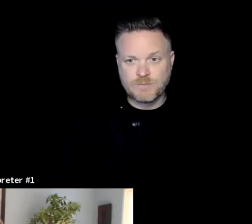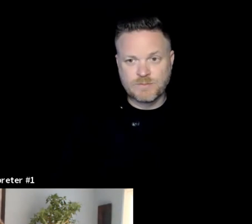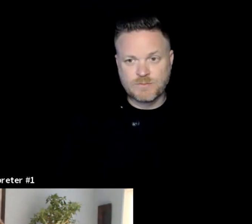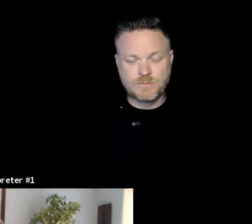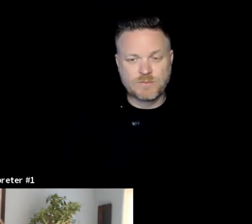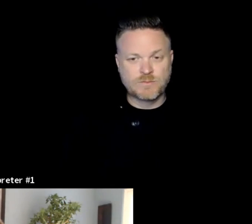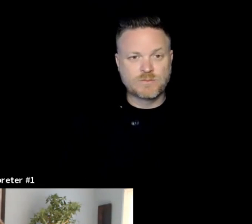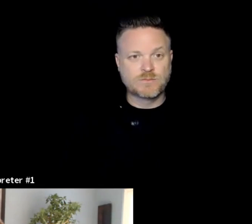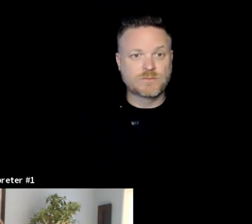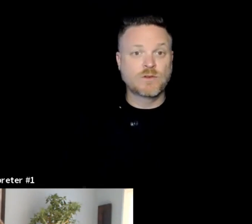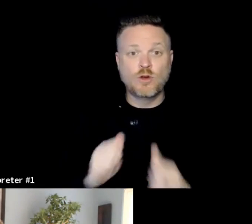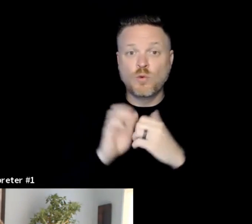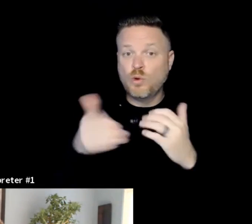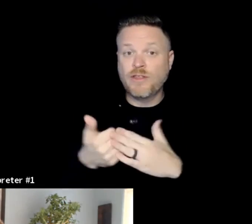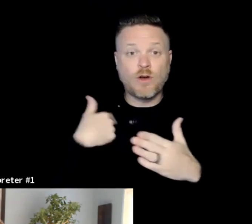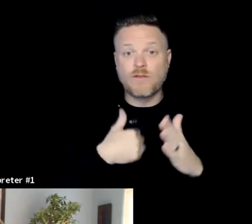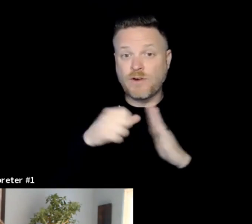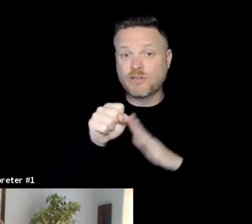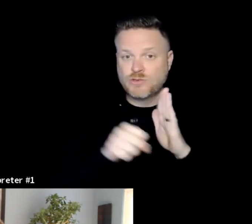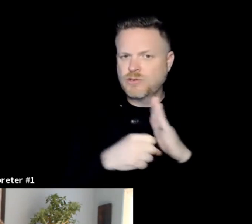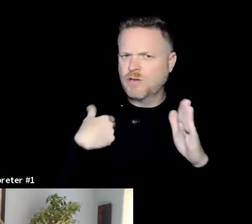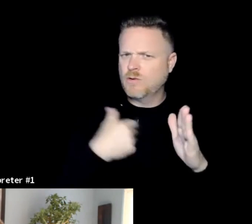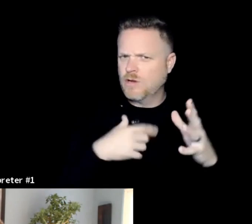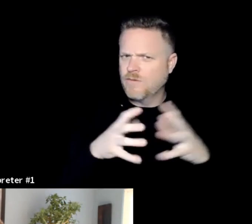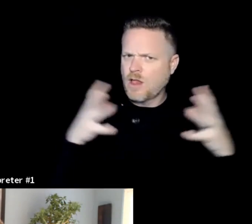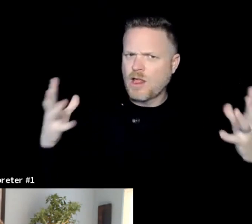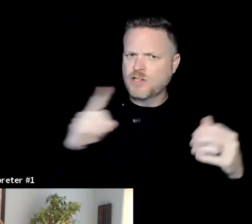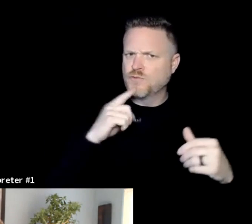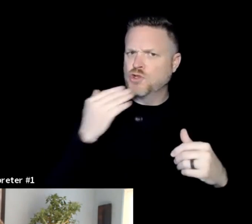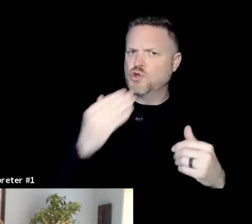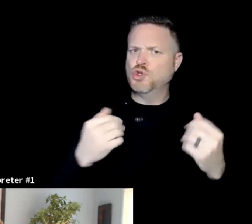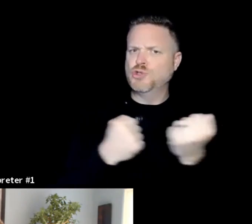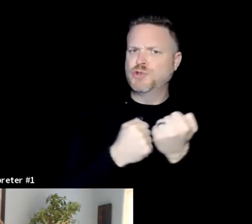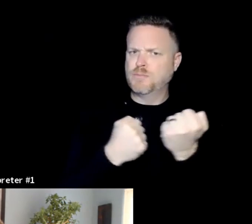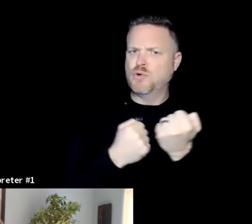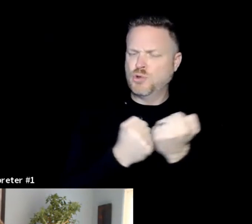Between all of our states, we do have a lot of good supports out there that are available.